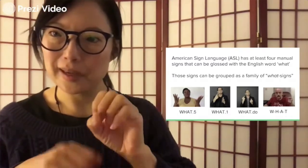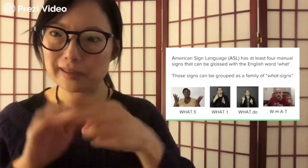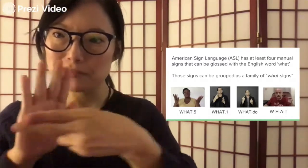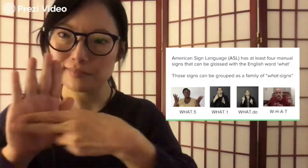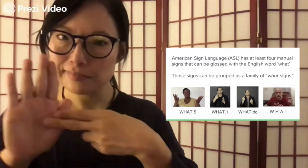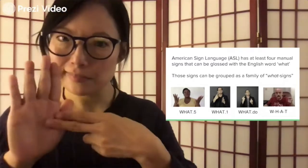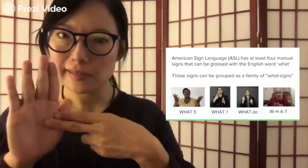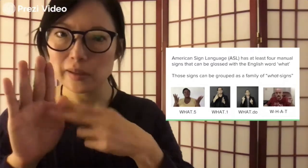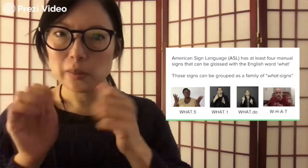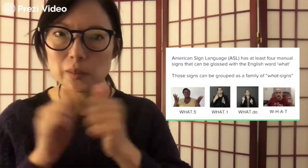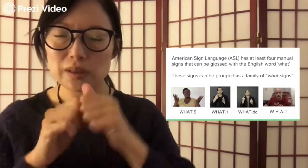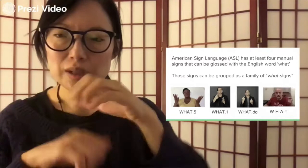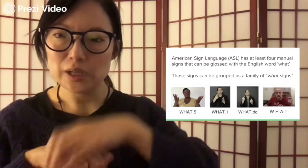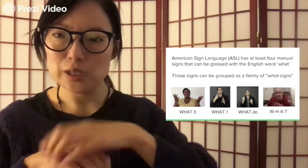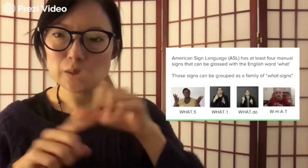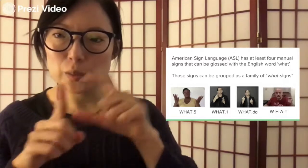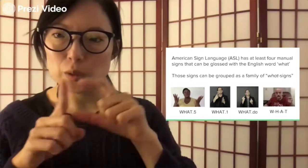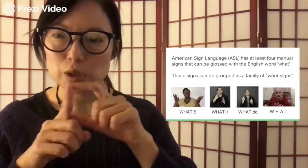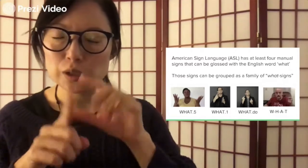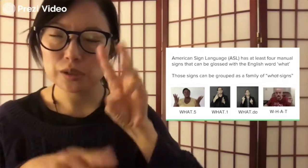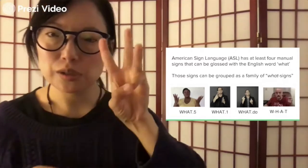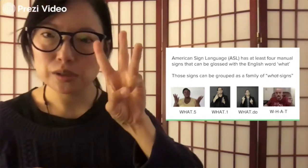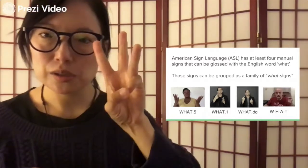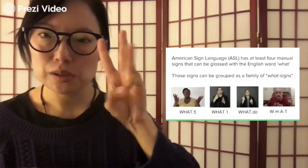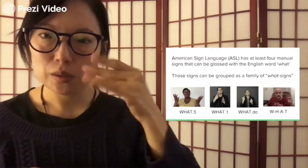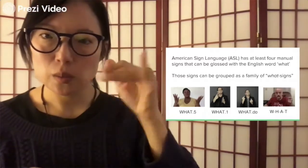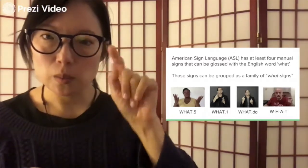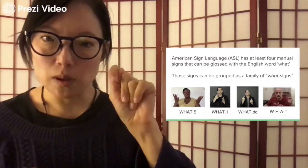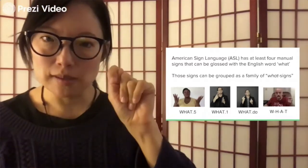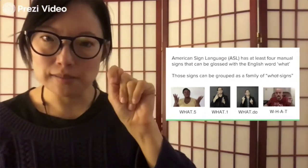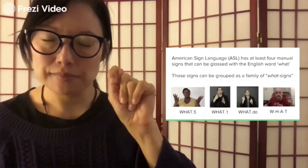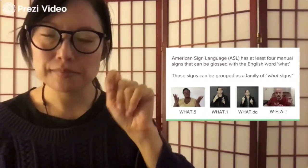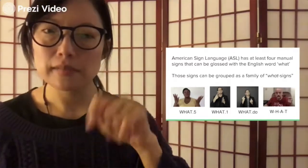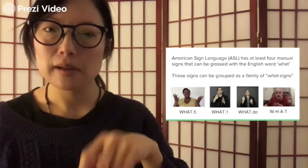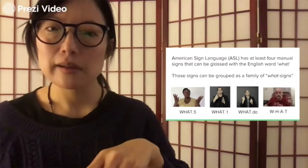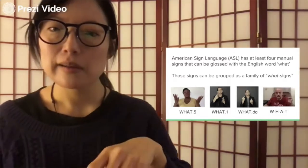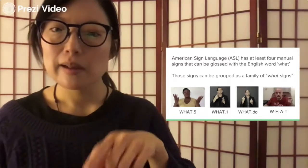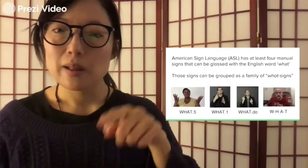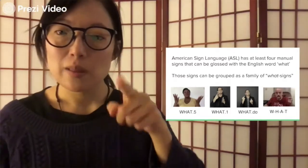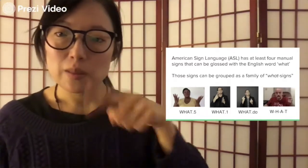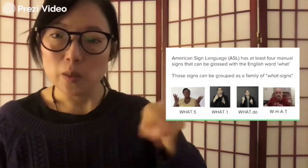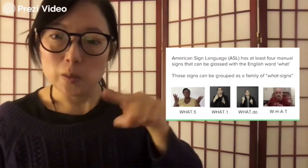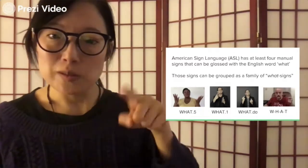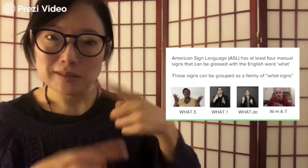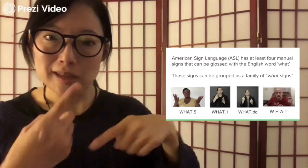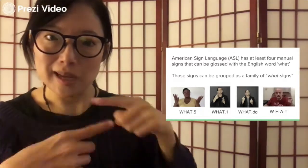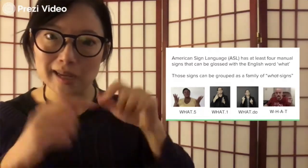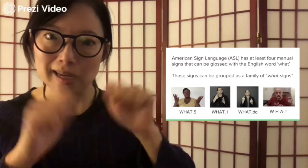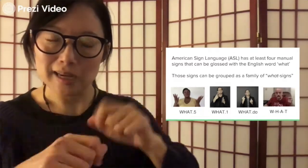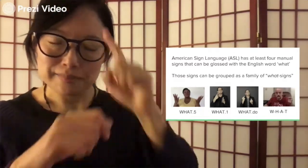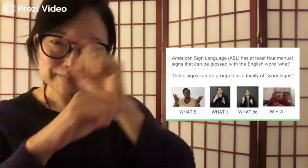that can be glossed with the English word, what those signs